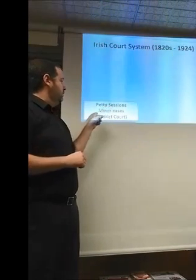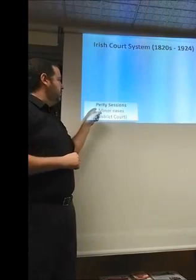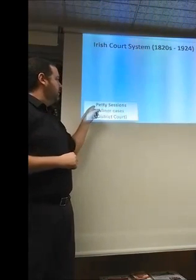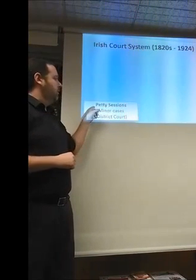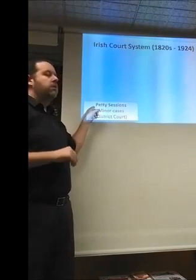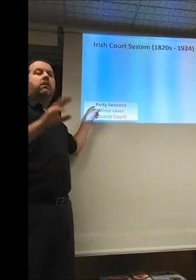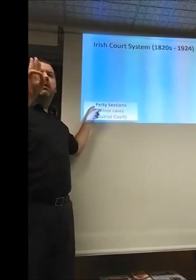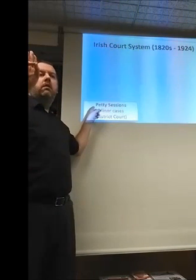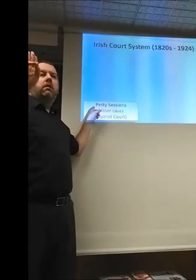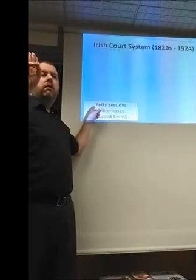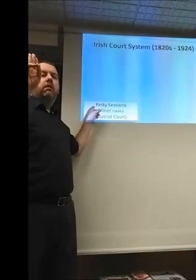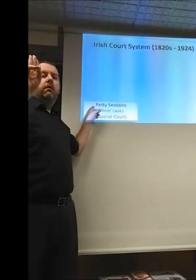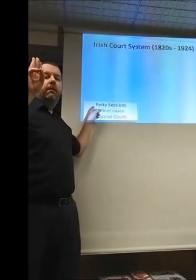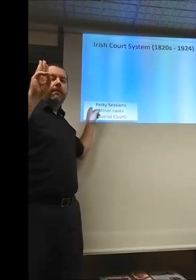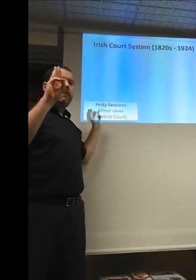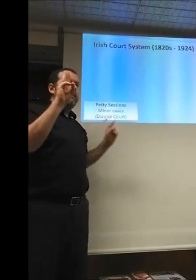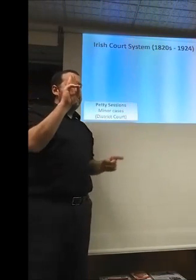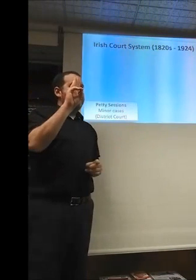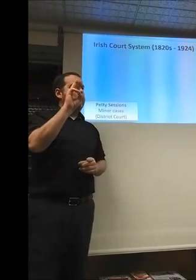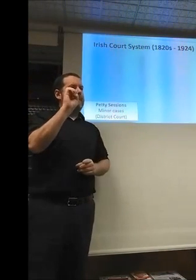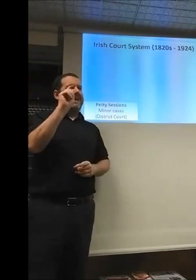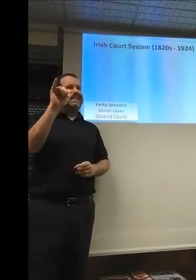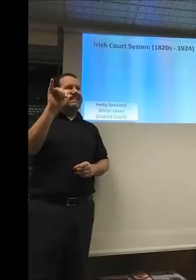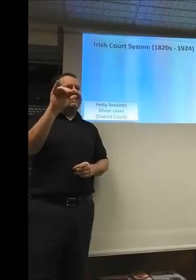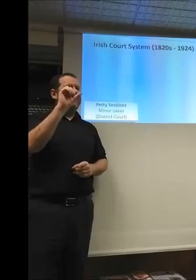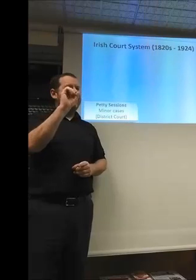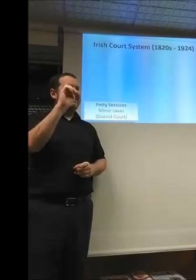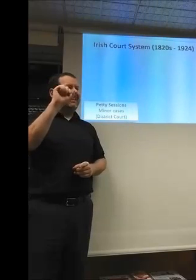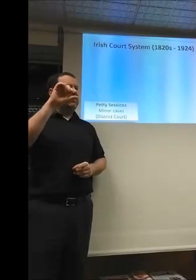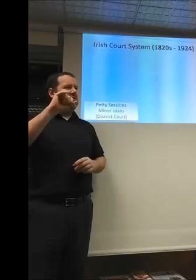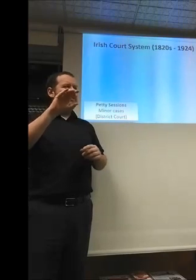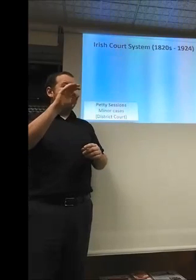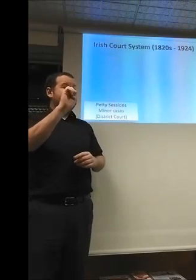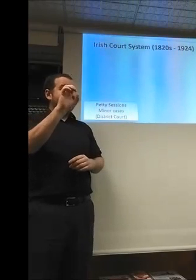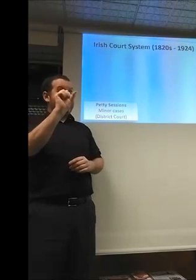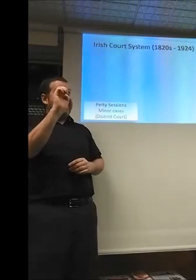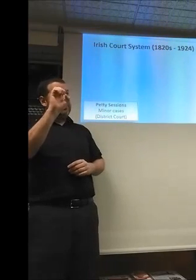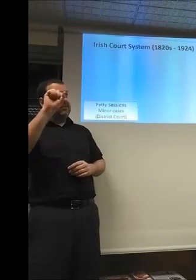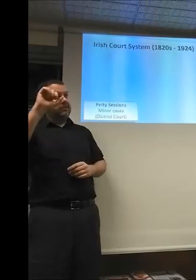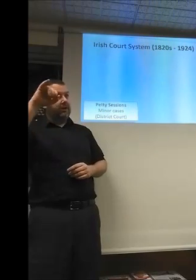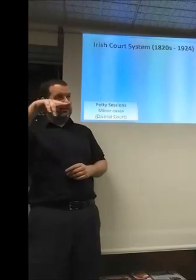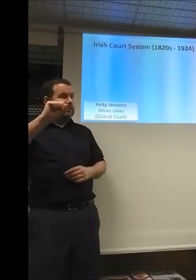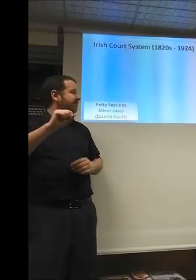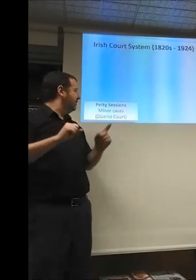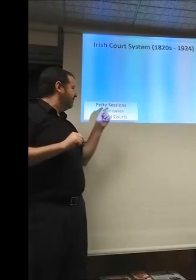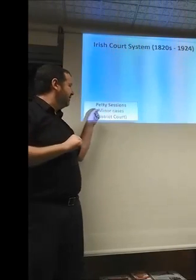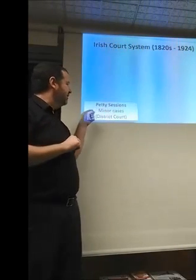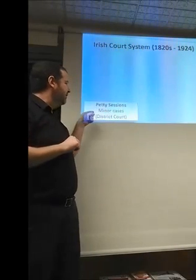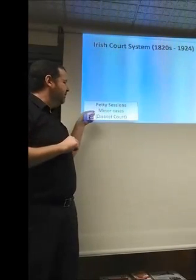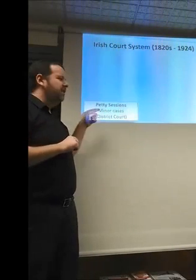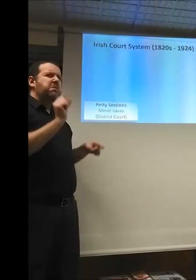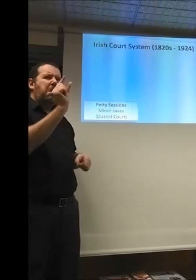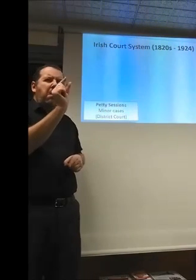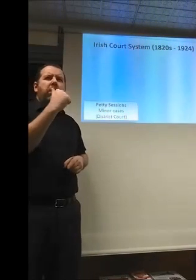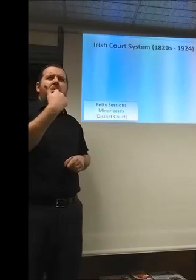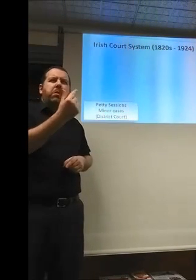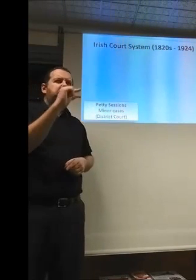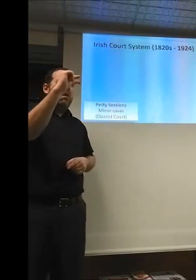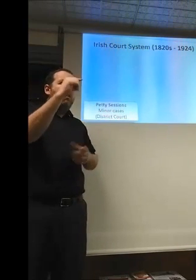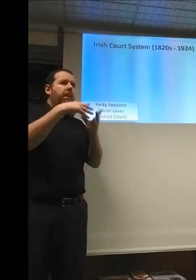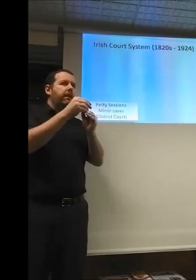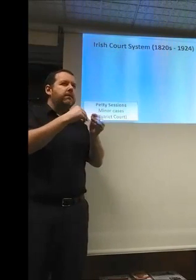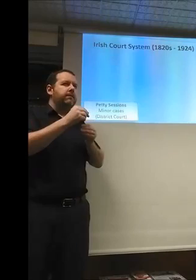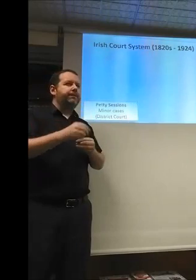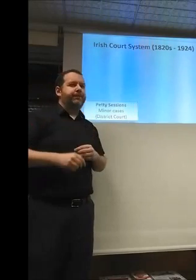This would be the lowest the ‘petty sessions’.